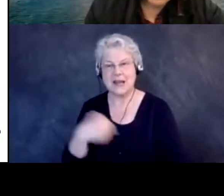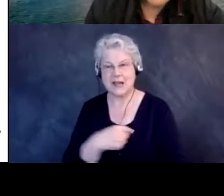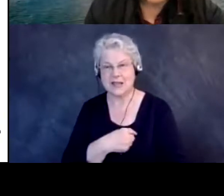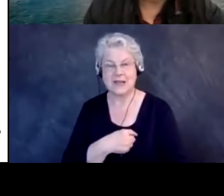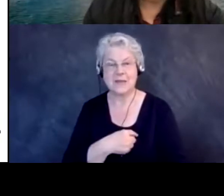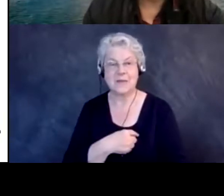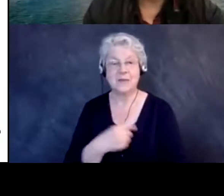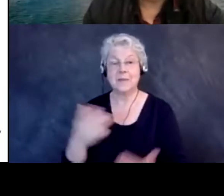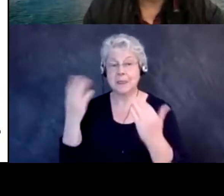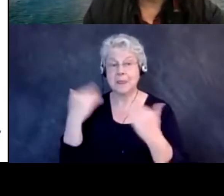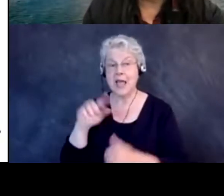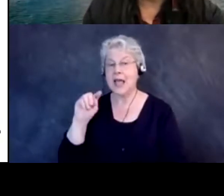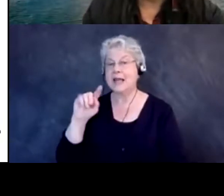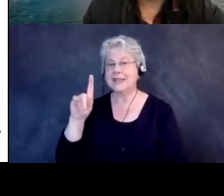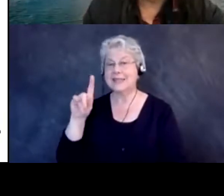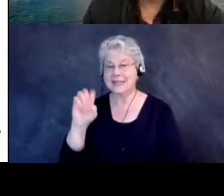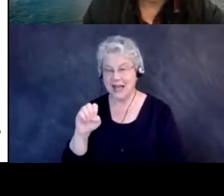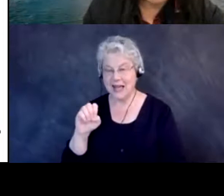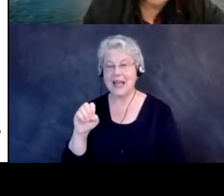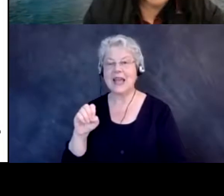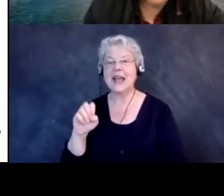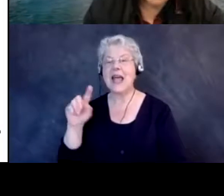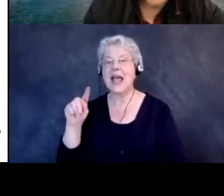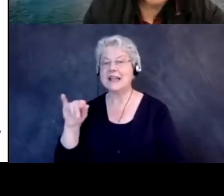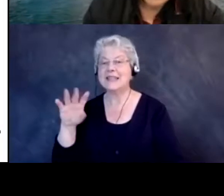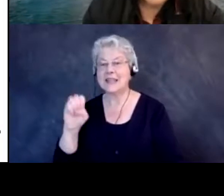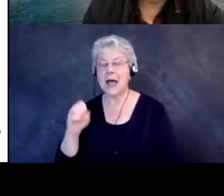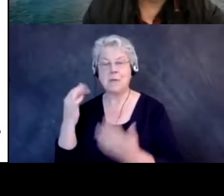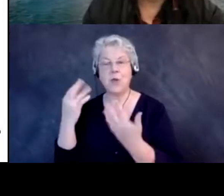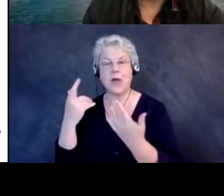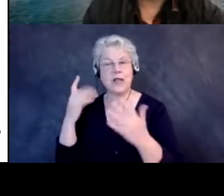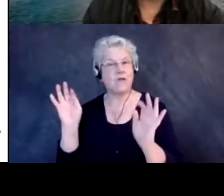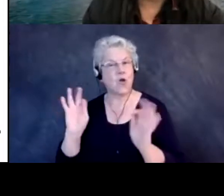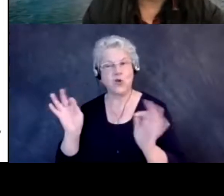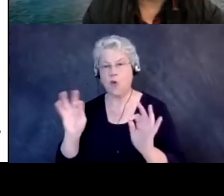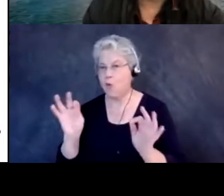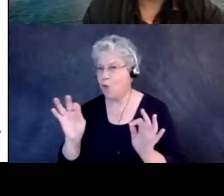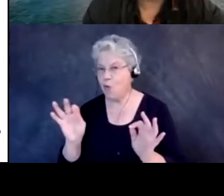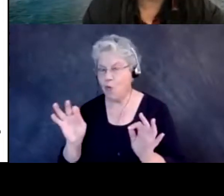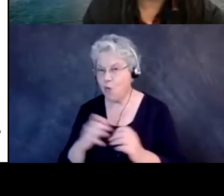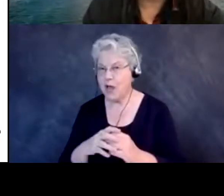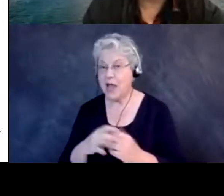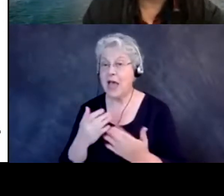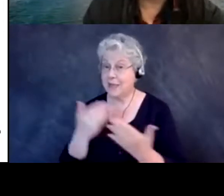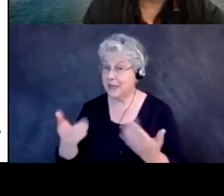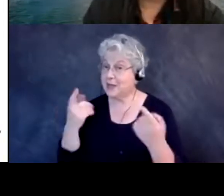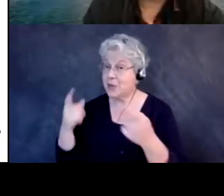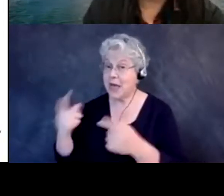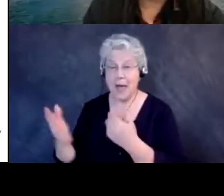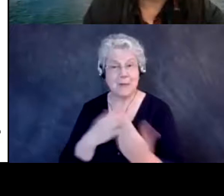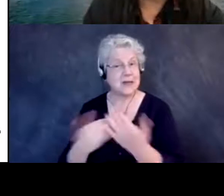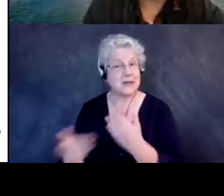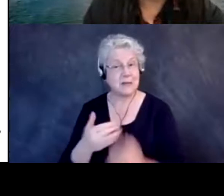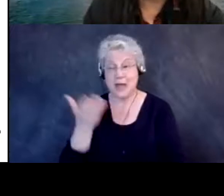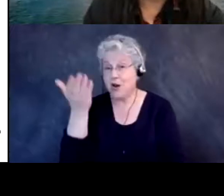is that the tide and time wait for no one, so that things will go on whether you’re ready for them